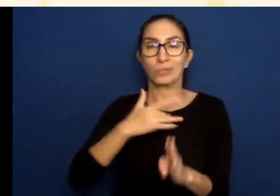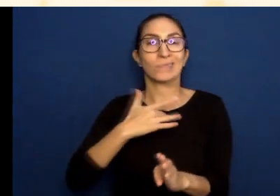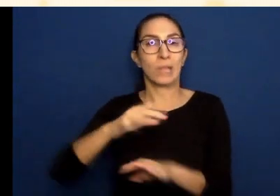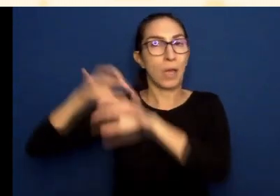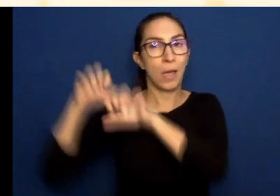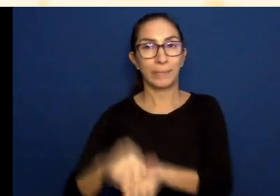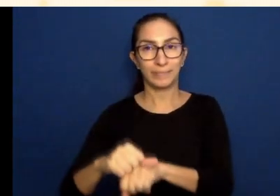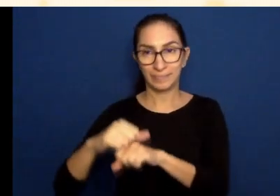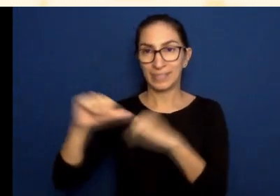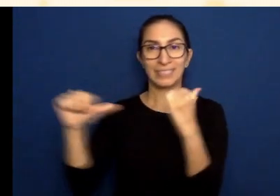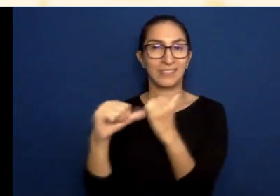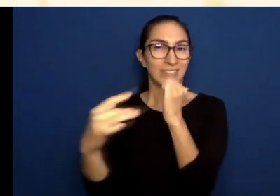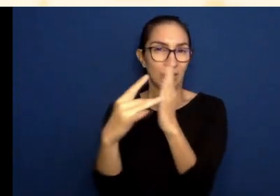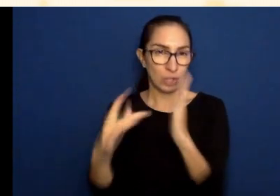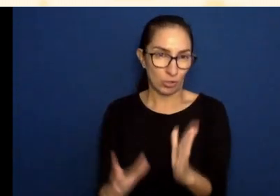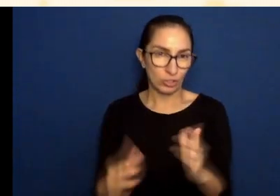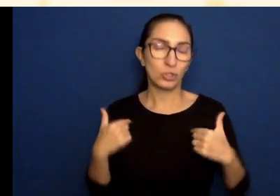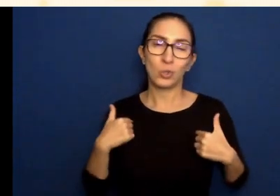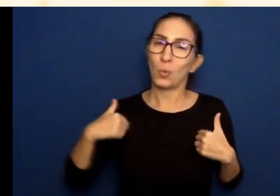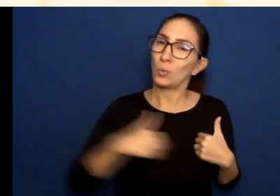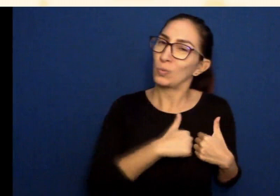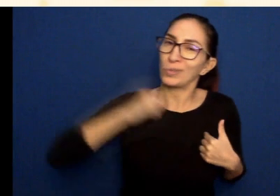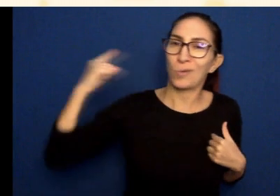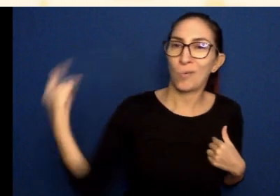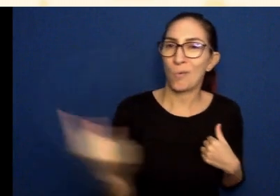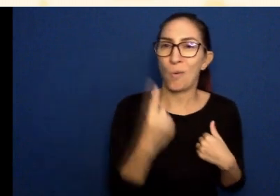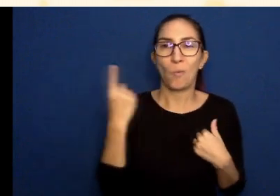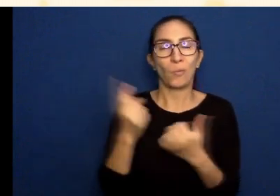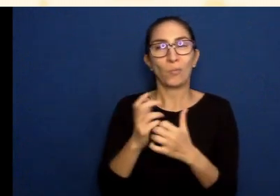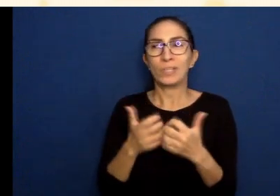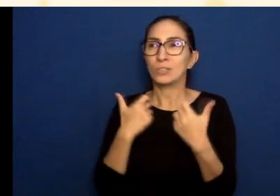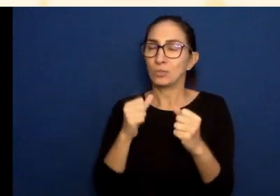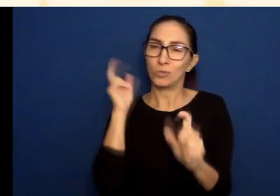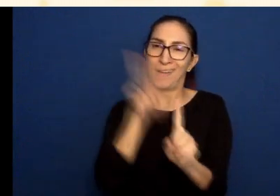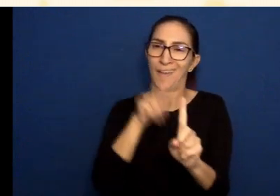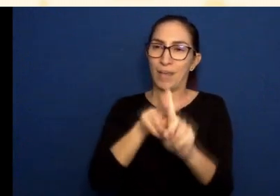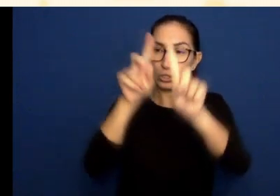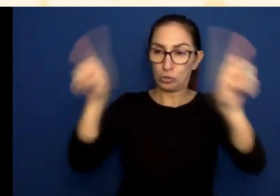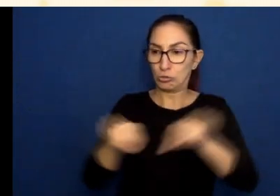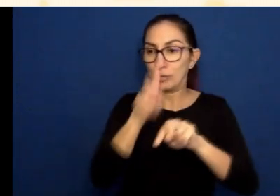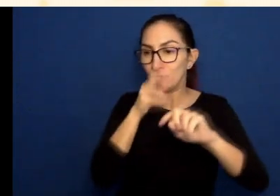Where are we going? So it's really important, I believe, to test with users of assistive technologies.